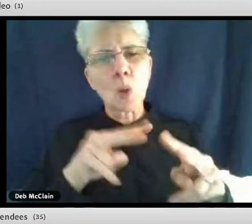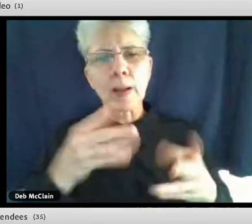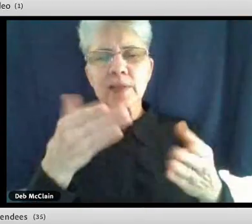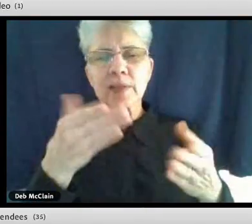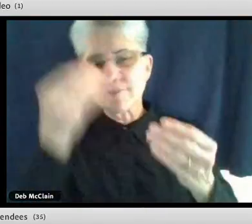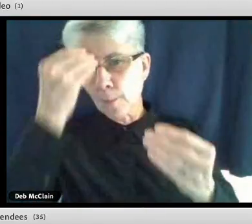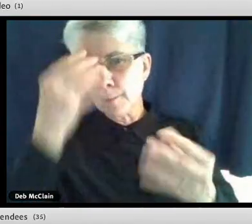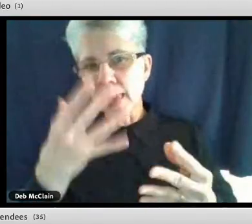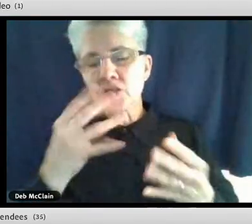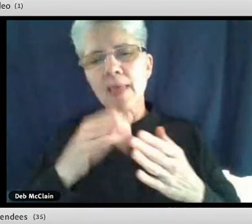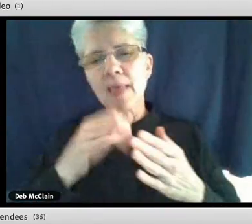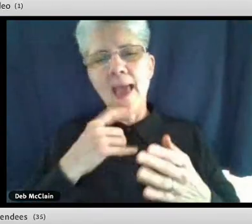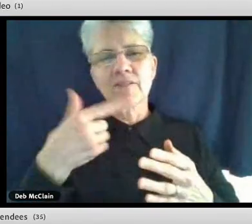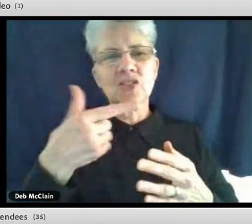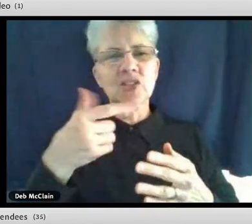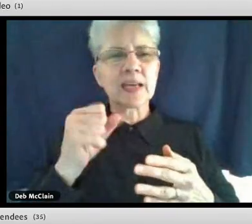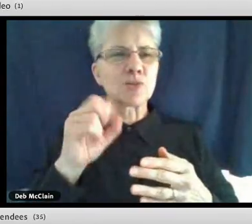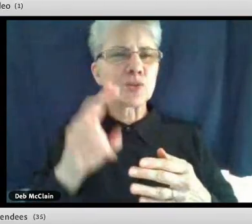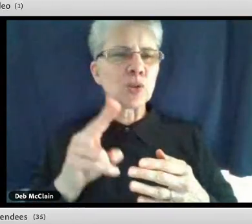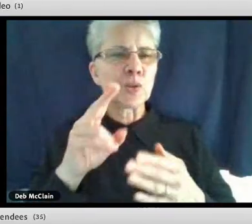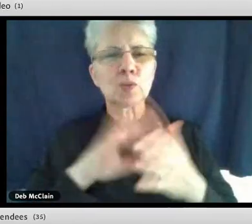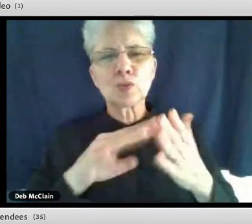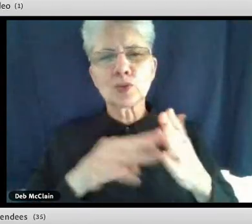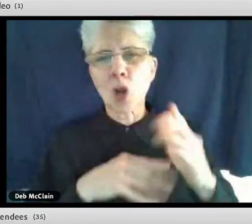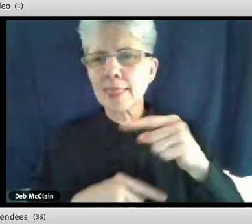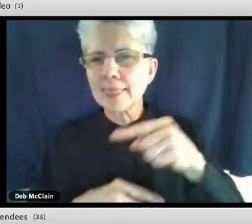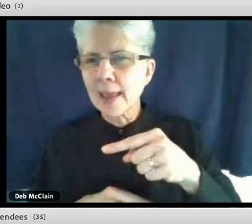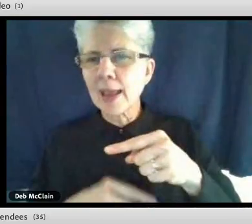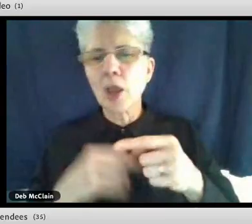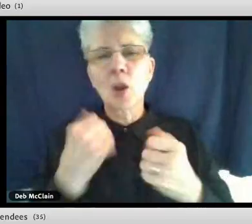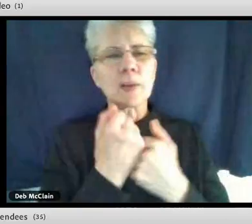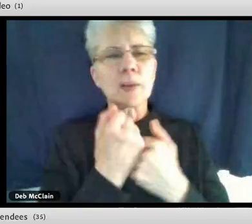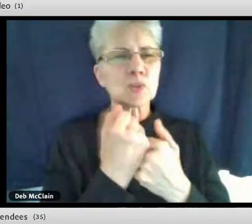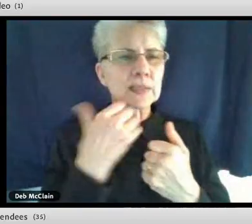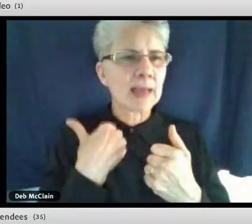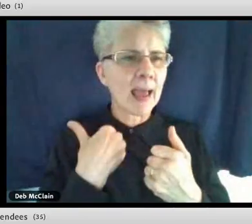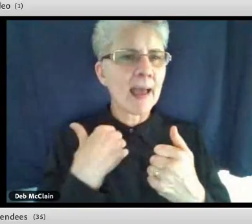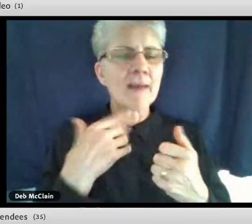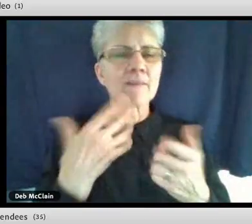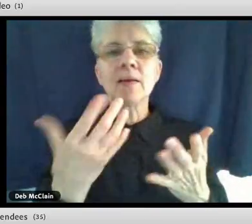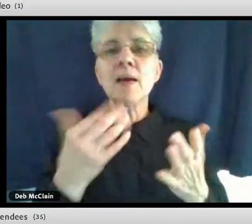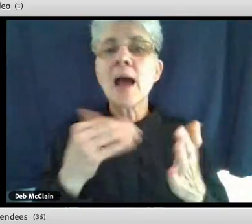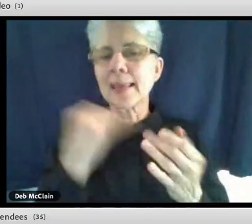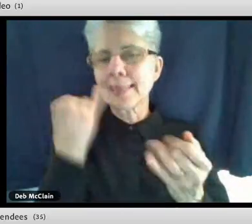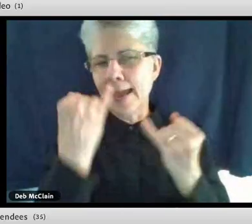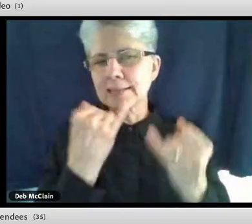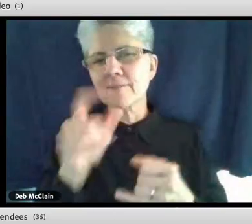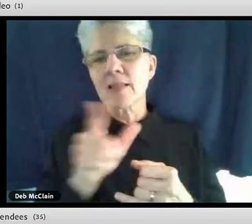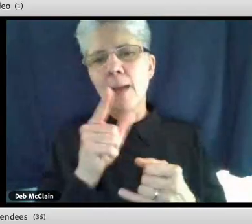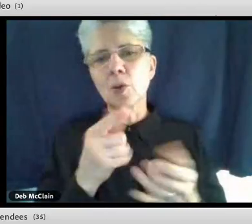and, again, it's just a way of looking at presenting the information. They've got the JSU chart here. They've got resources.